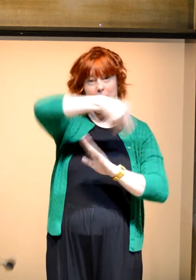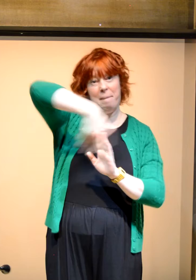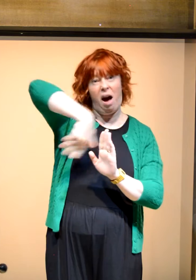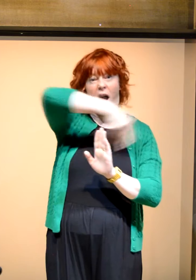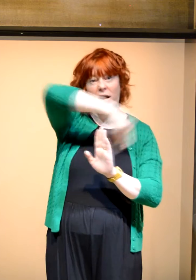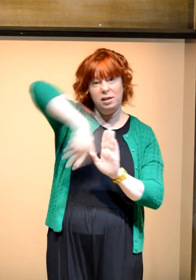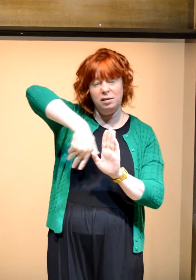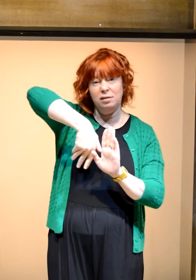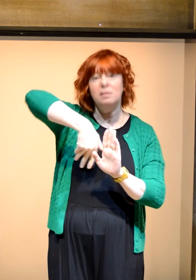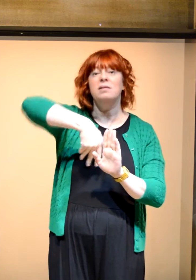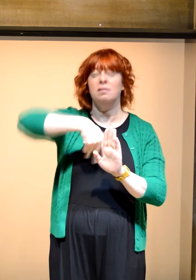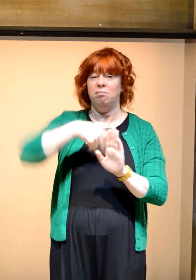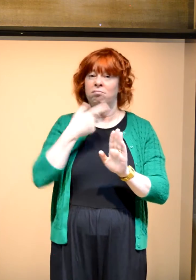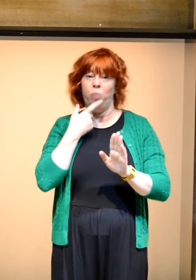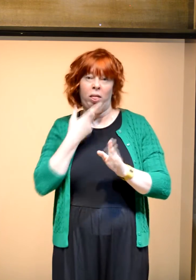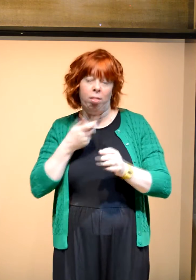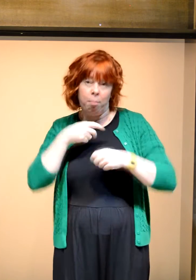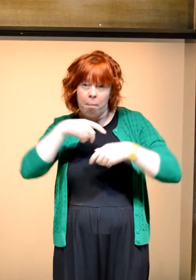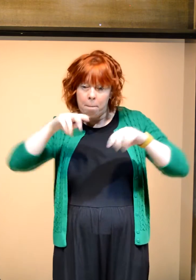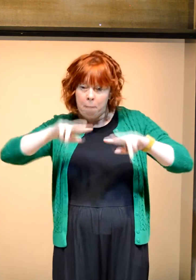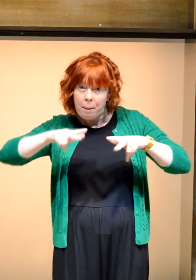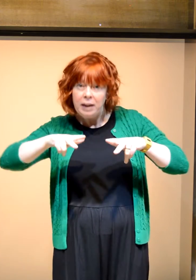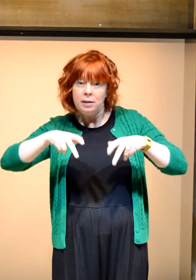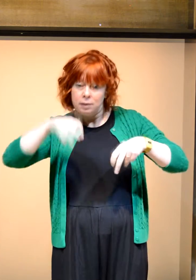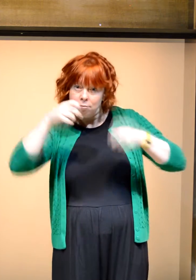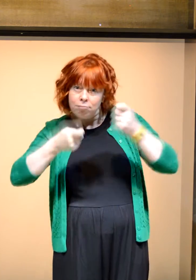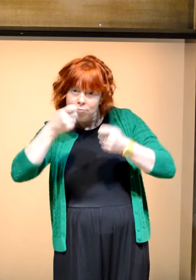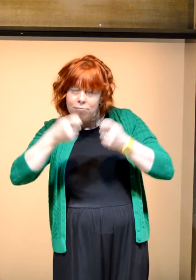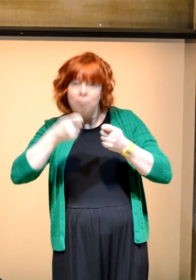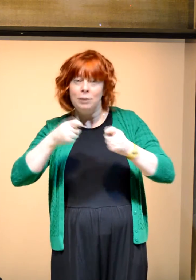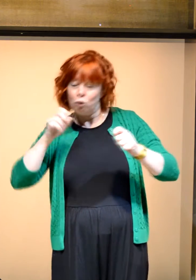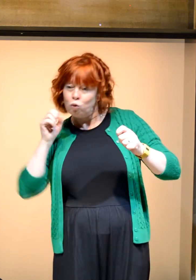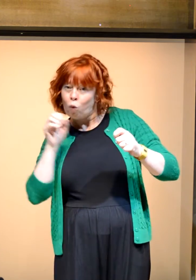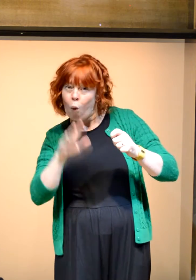and our torch, or our light, and it can be seen from the other side.